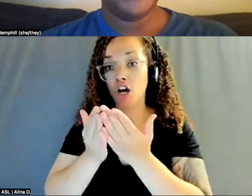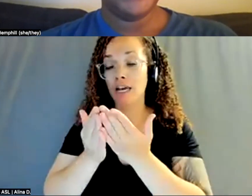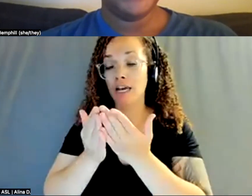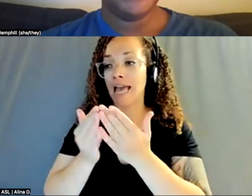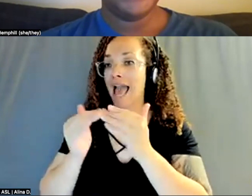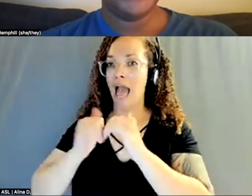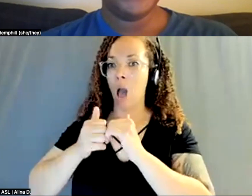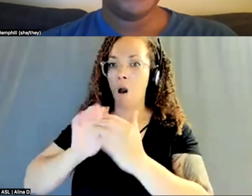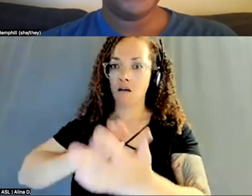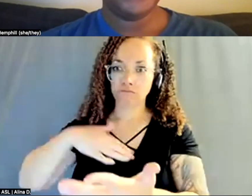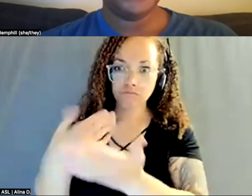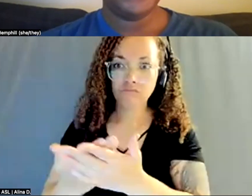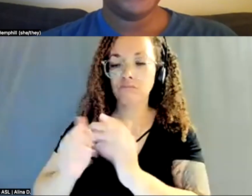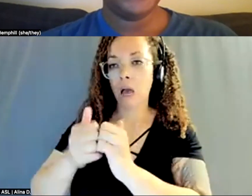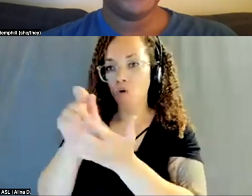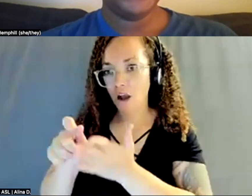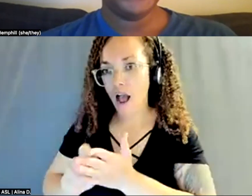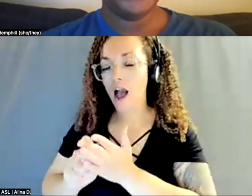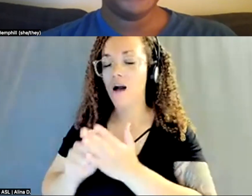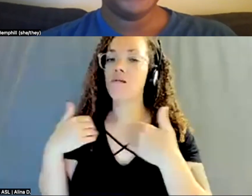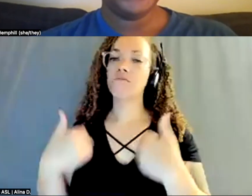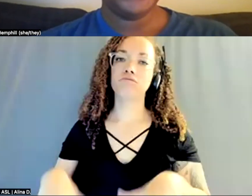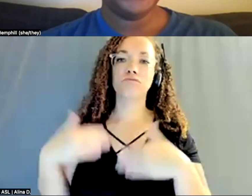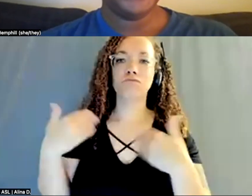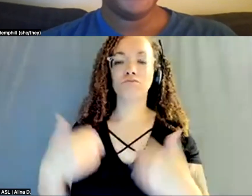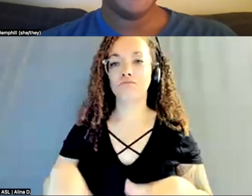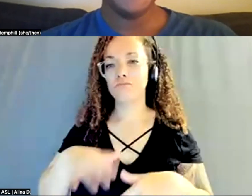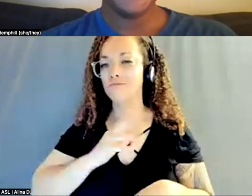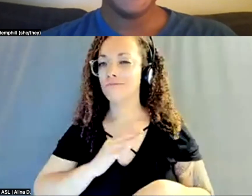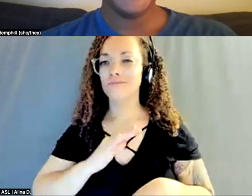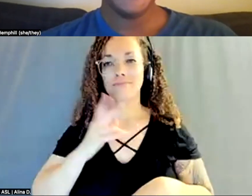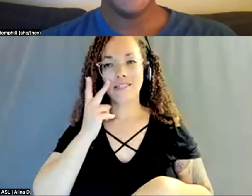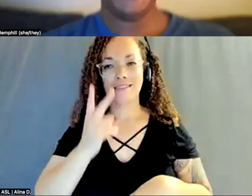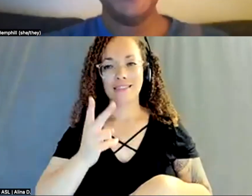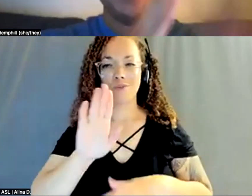seeing that journey for “Motherworld” was really insightful. So, thank you for sharing that. Yeah.